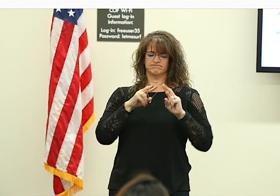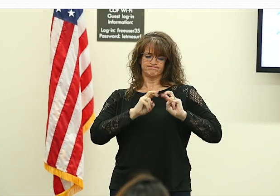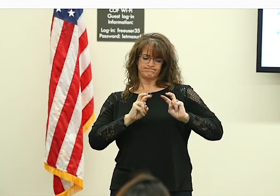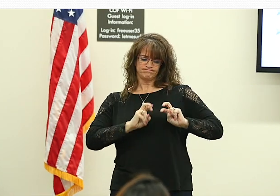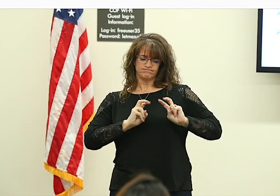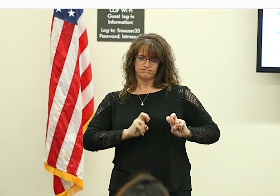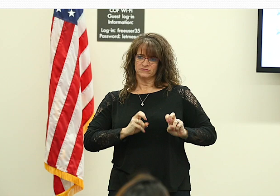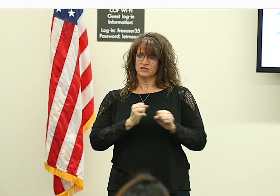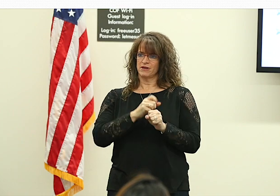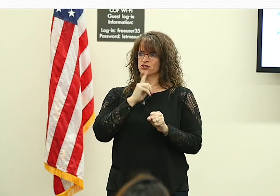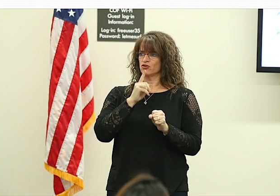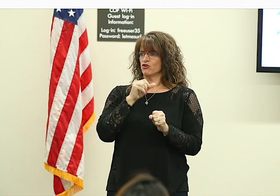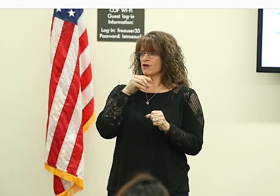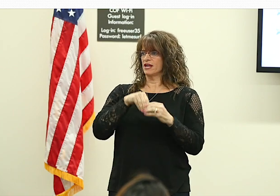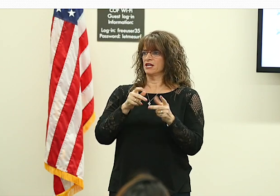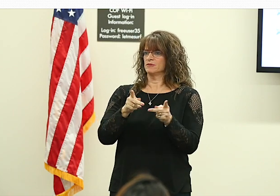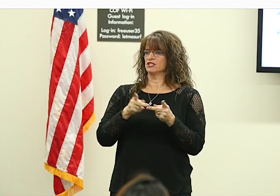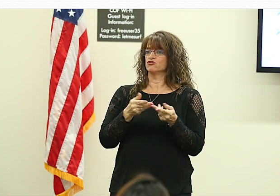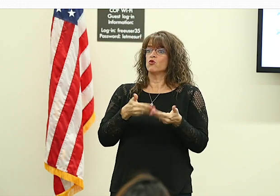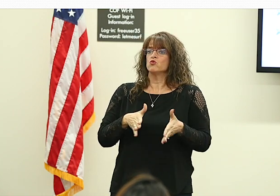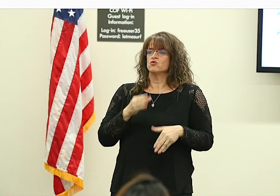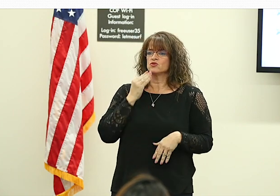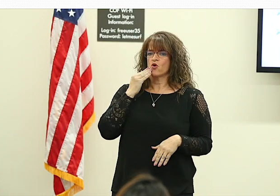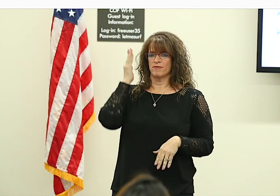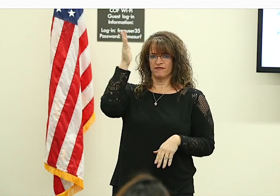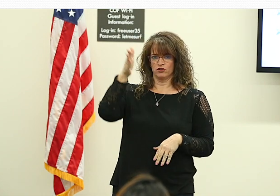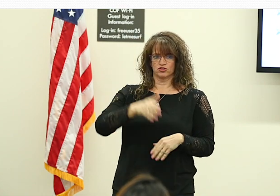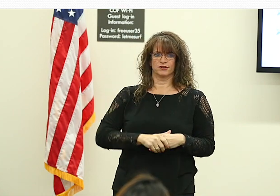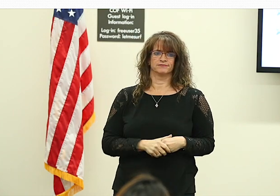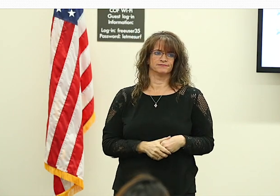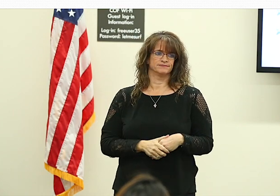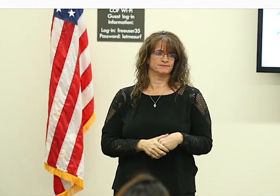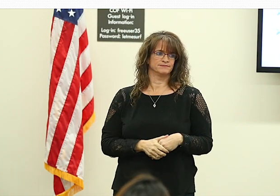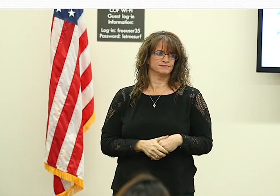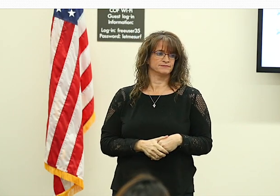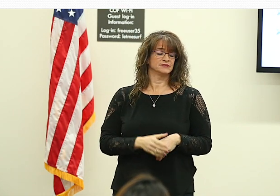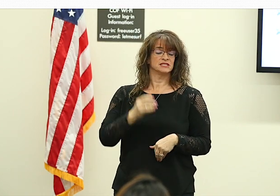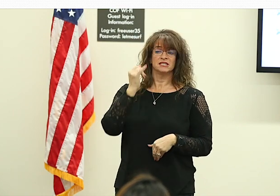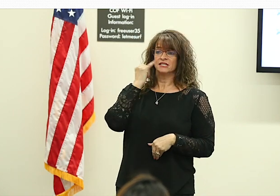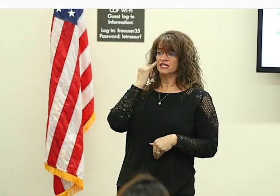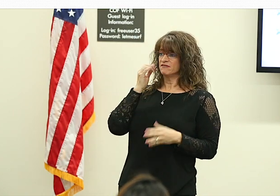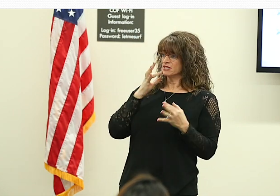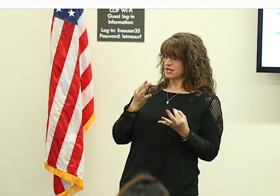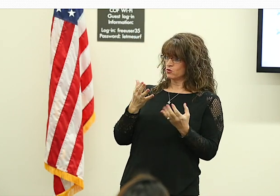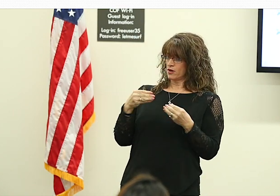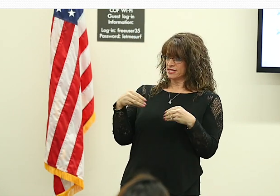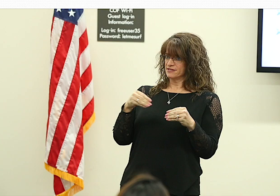where you might lose your home in the future. And if you do want to sell the home, you have to first offer it